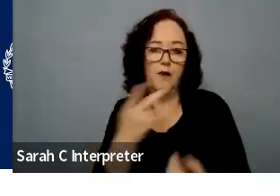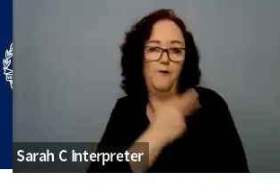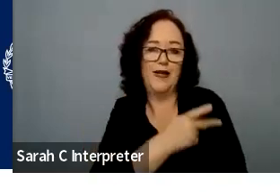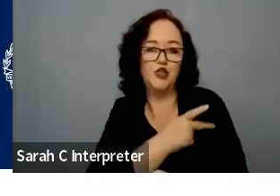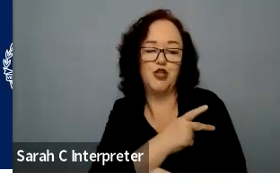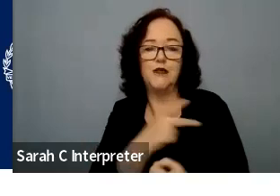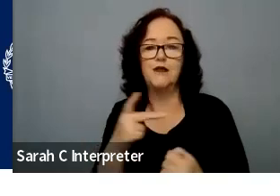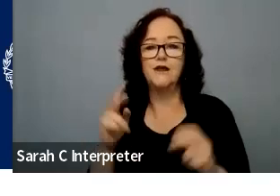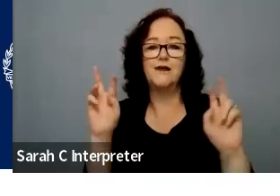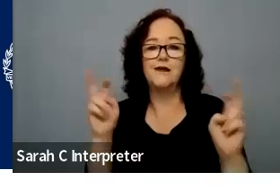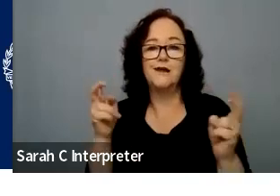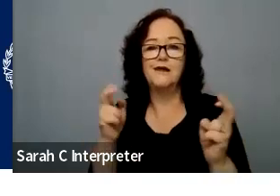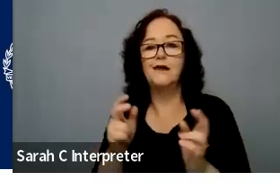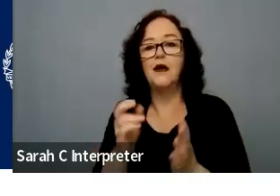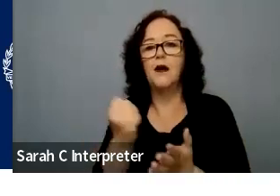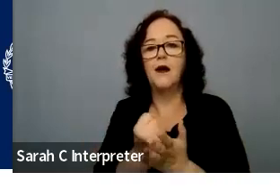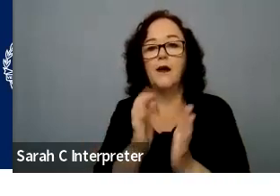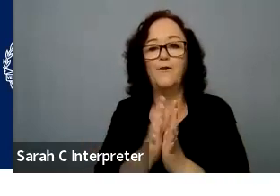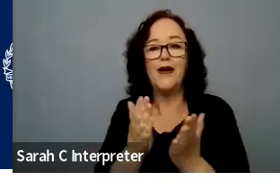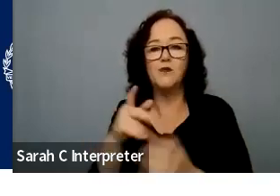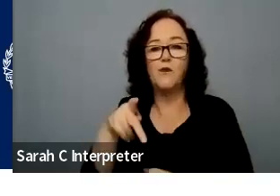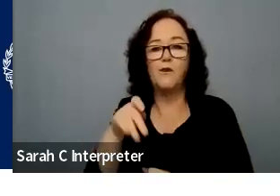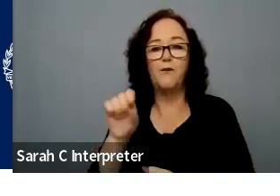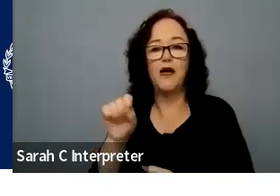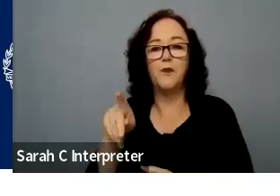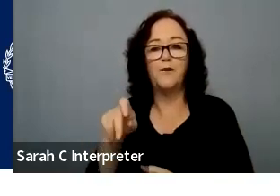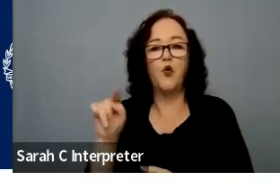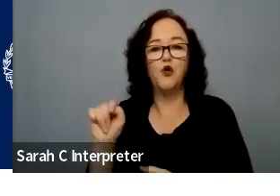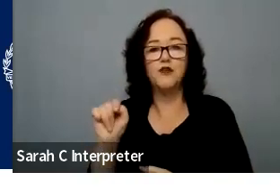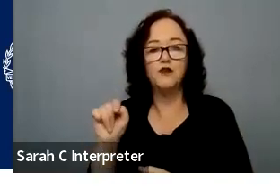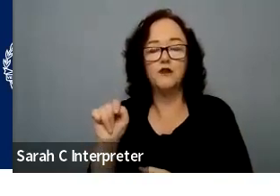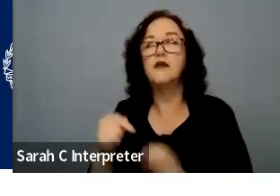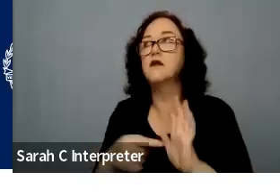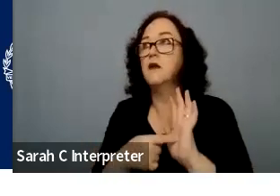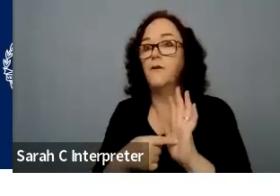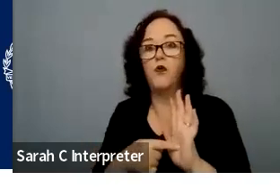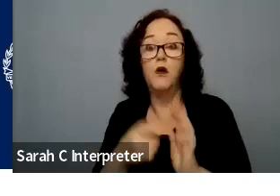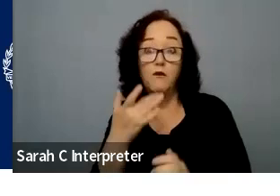positive interactions, such as preferred method of communication, what they want Health Care